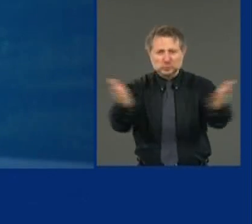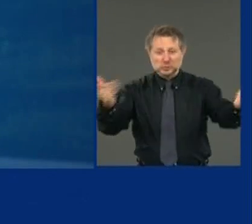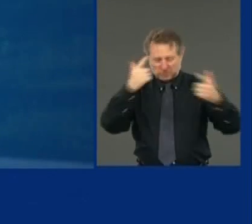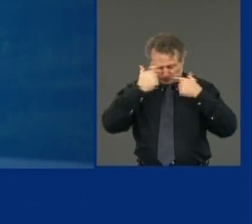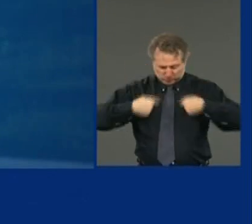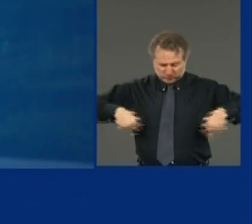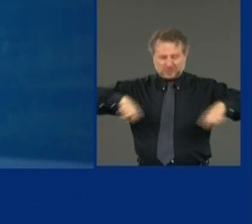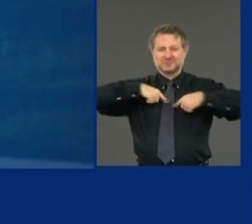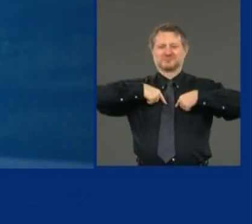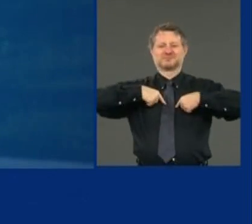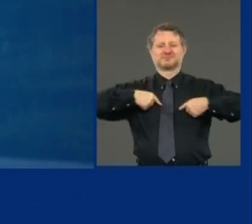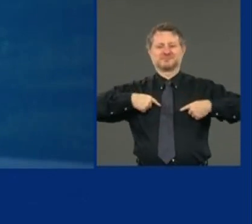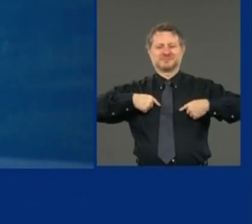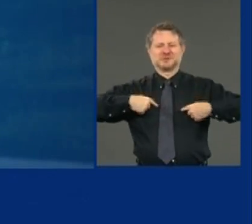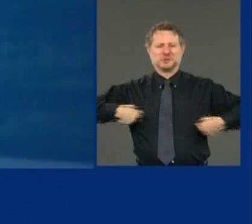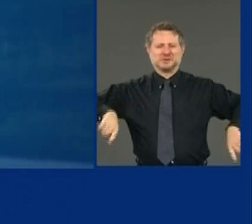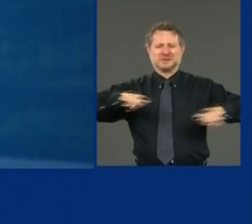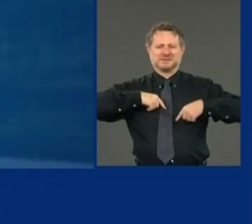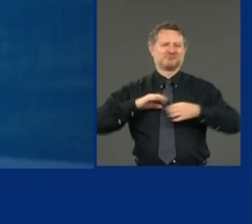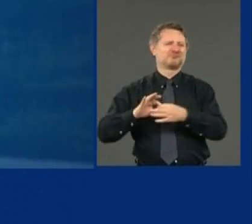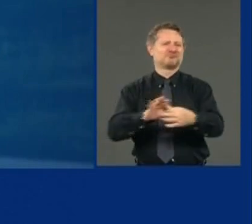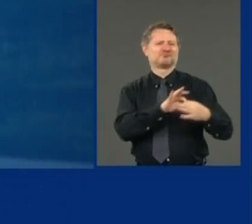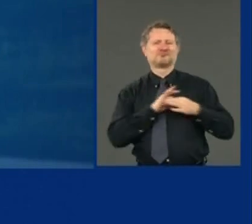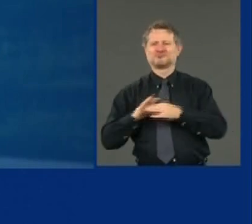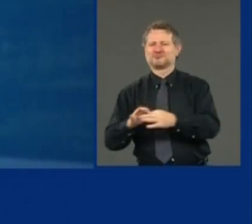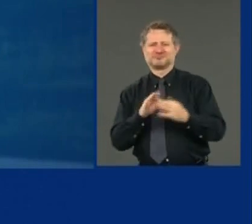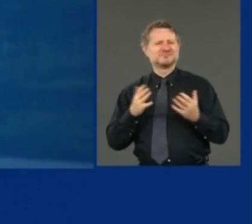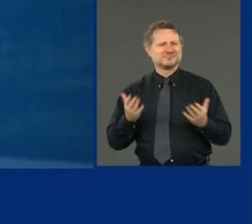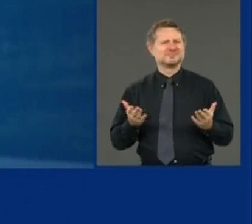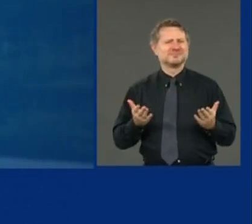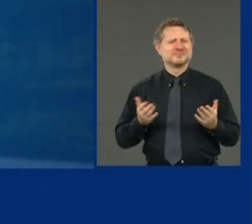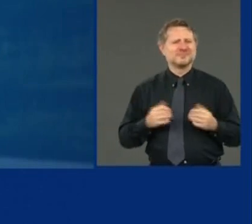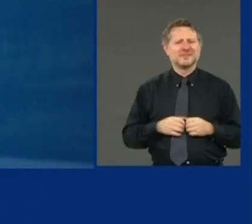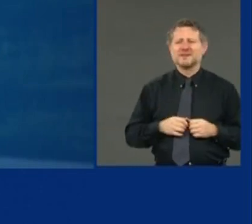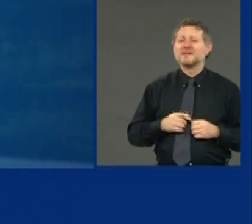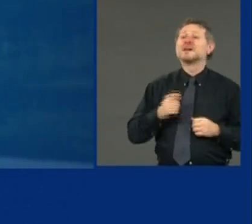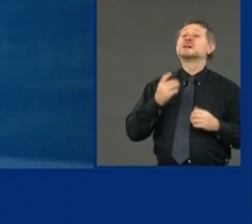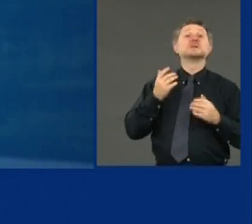IT'S UP TO YOU. IT'S UP TO US.